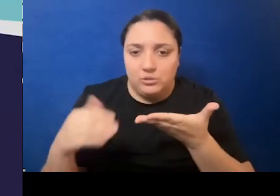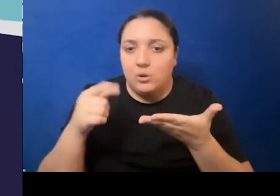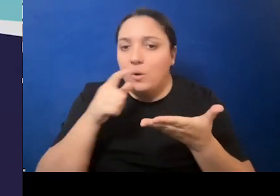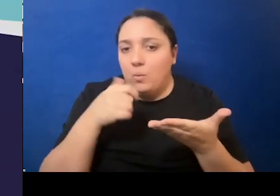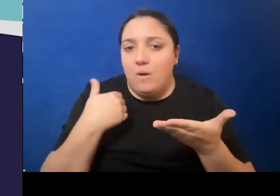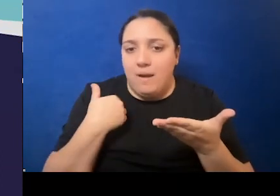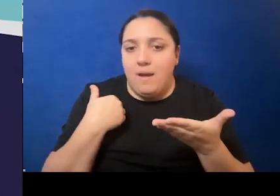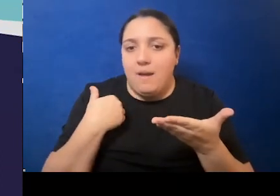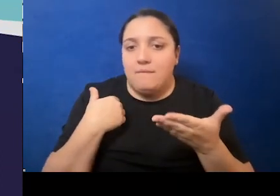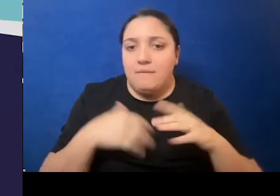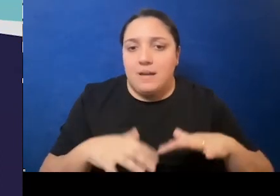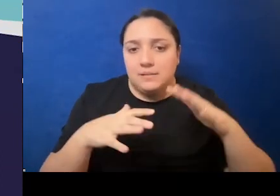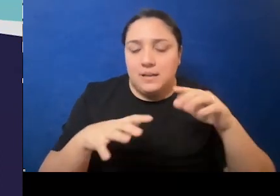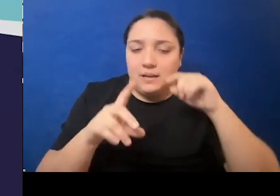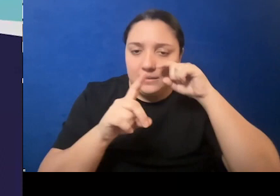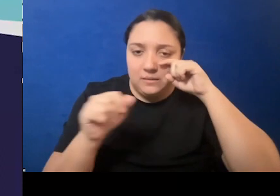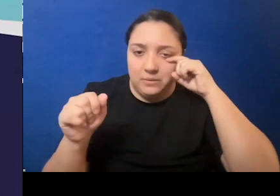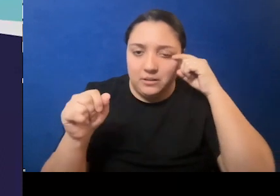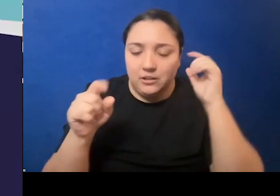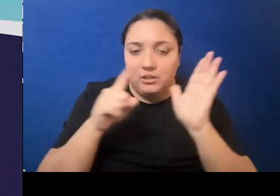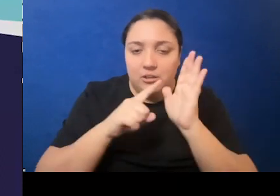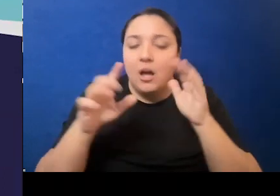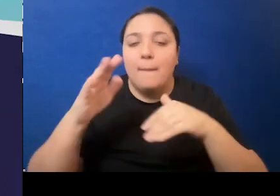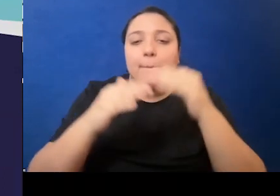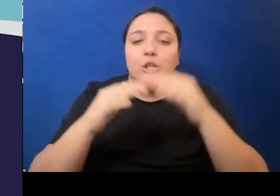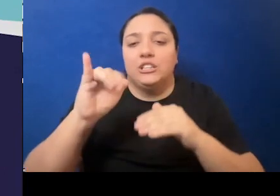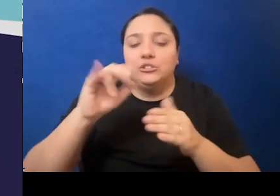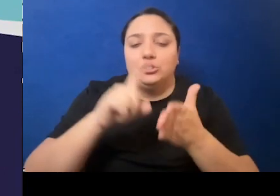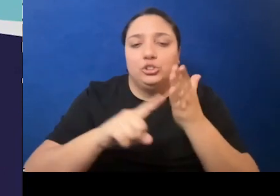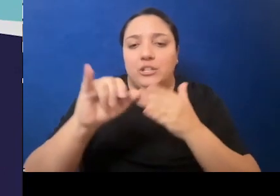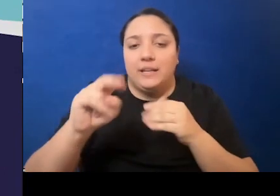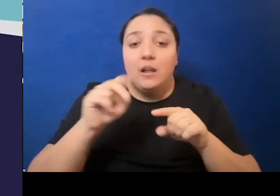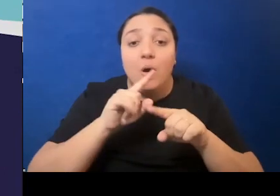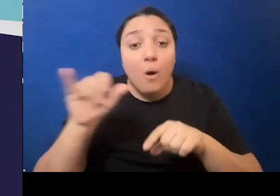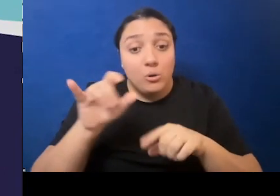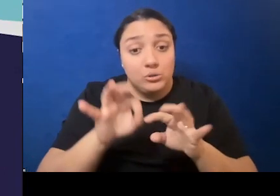A BUILDING CHECK IN. SOMETIMES IT IS IMPORTANT FOR THE SCHOOLS AND PARENTS TO KNOW